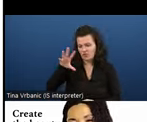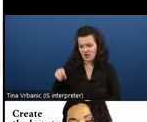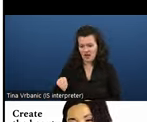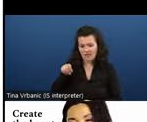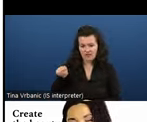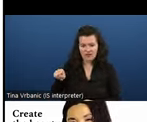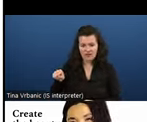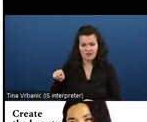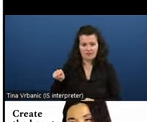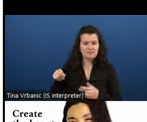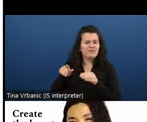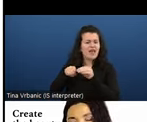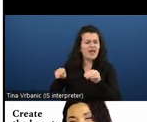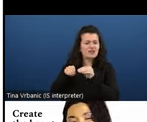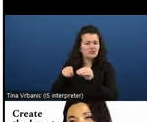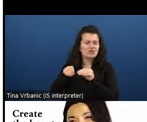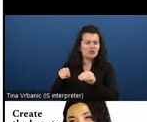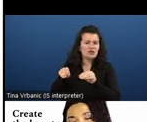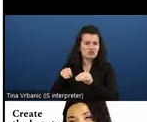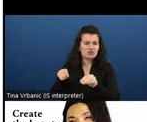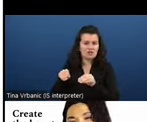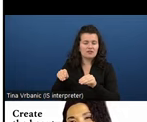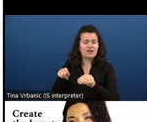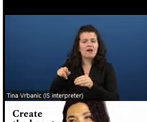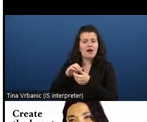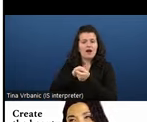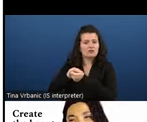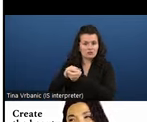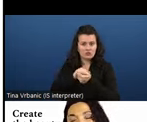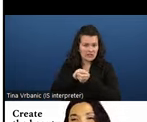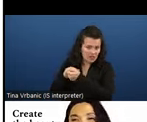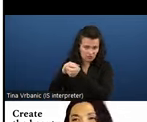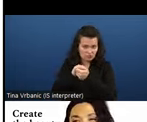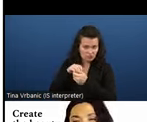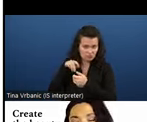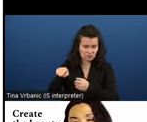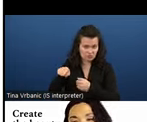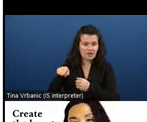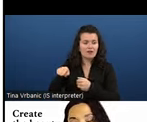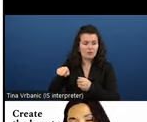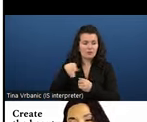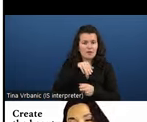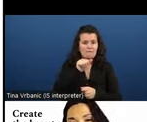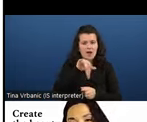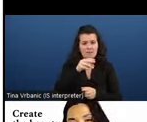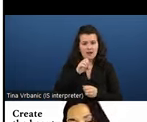and anxiety Association. And that really is to ensure free counseling and access for the